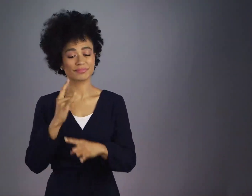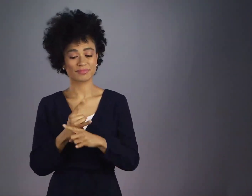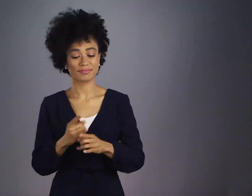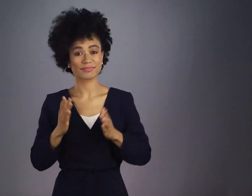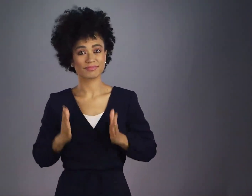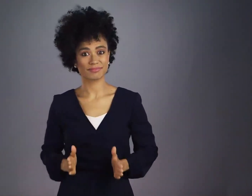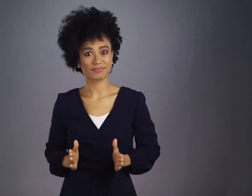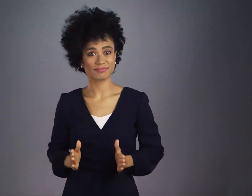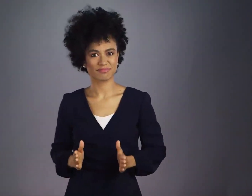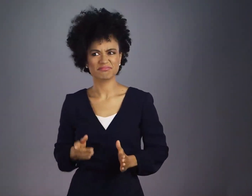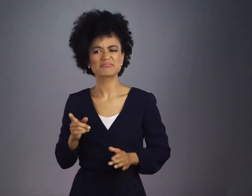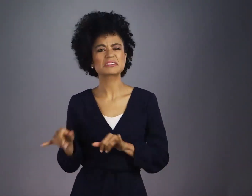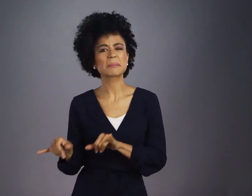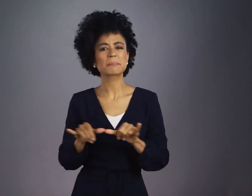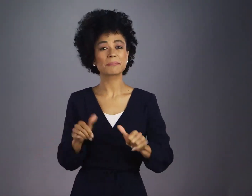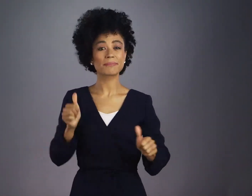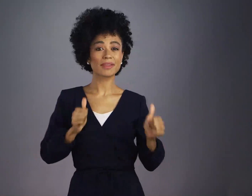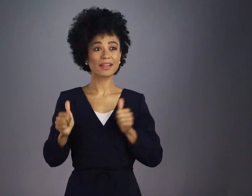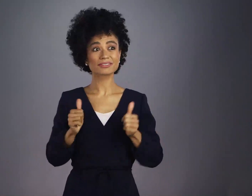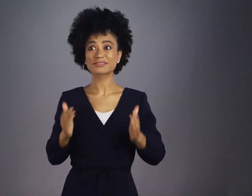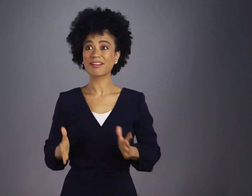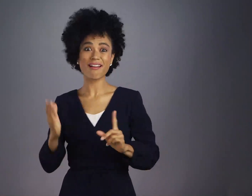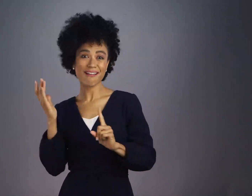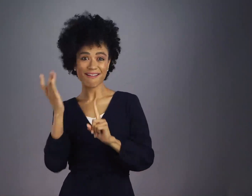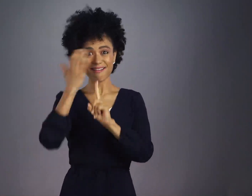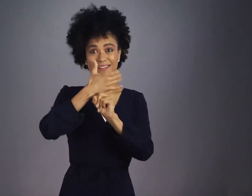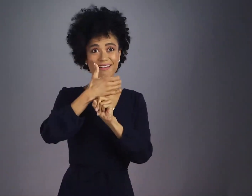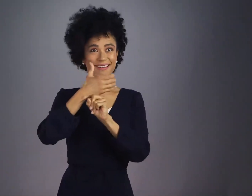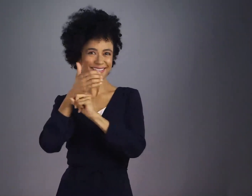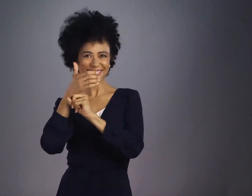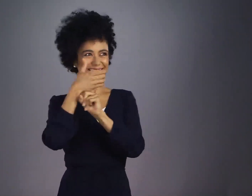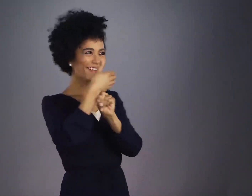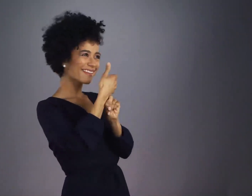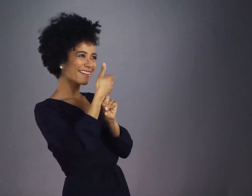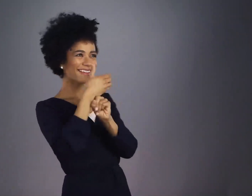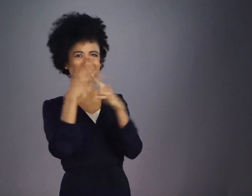the alcoholic leads a double life. He is very much the actor.